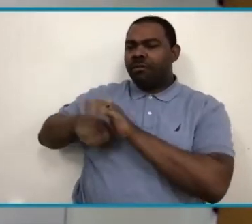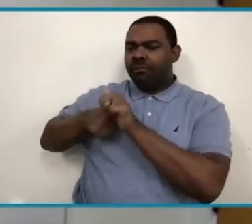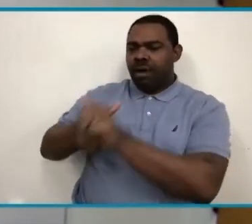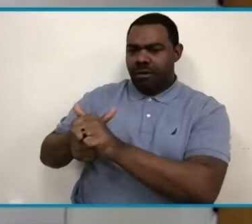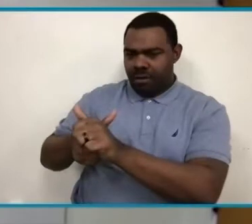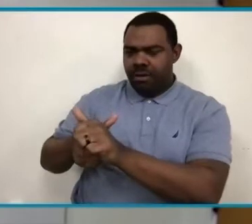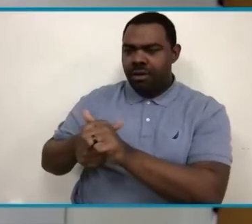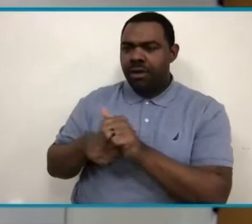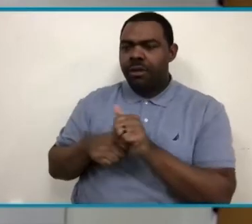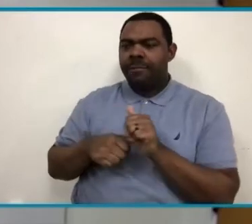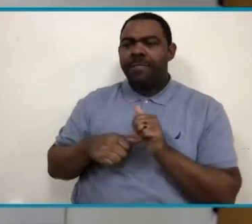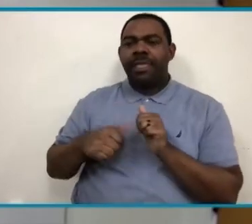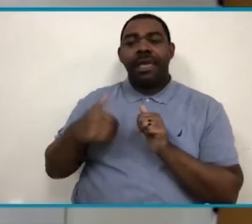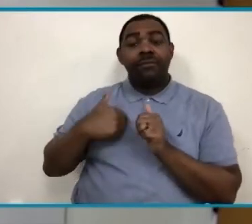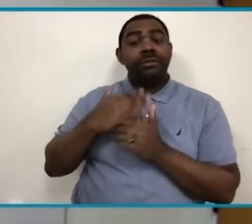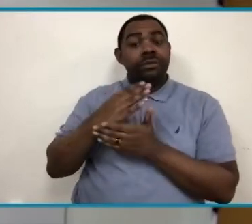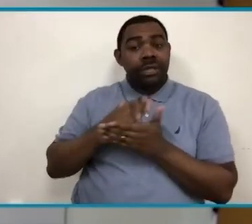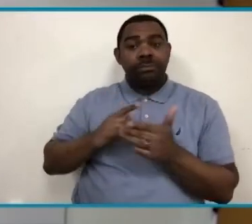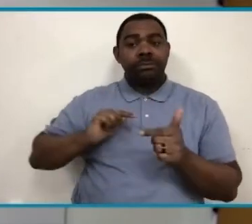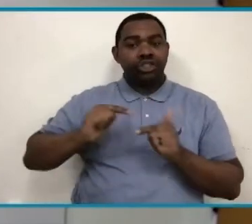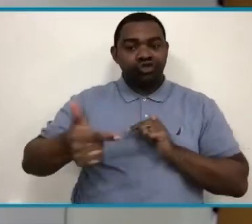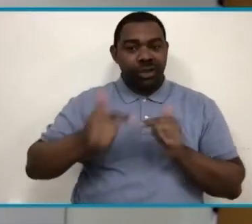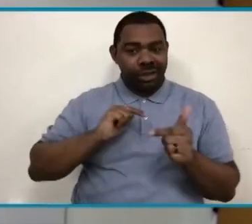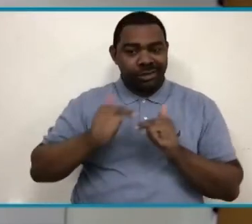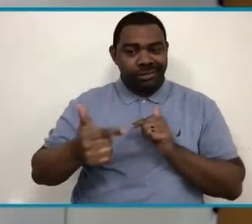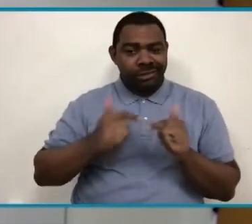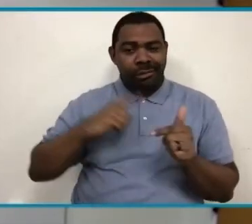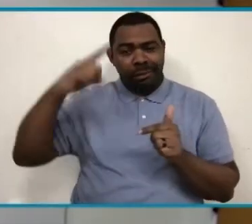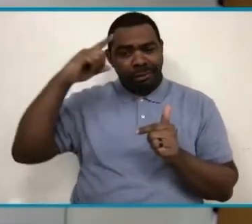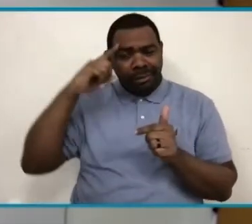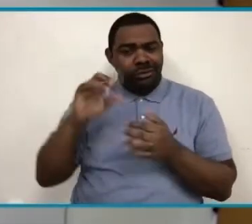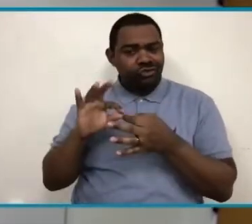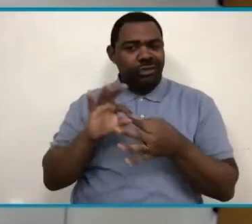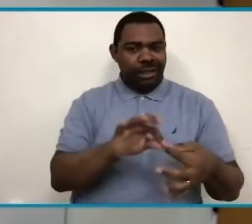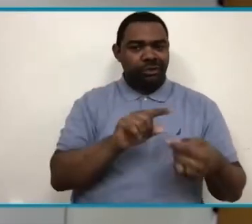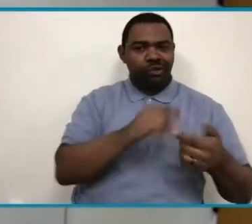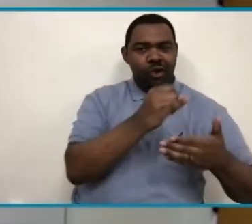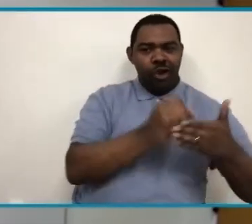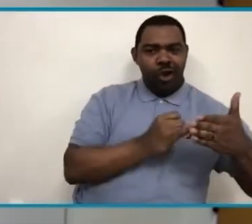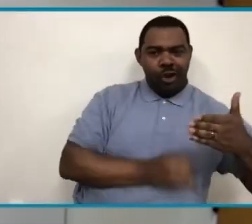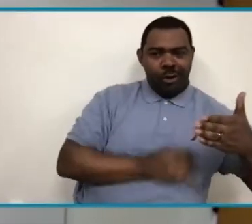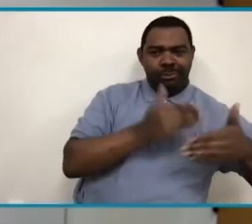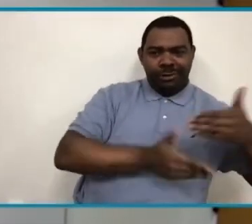functional anatomy that I think is relevant to the artistic process.